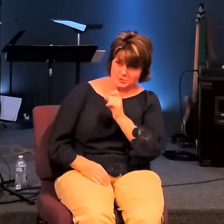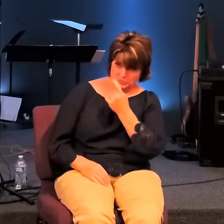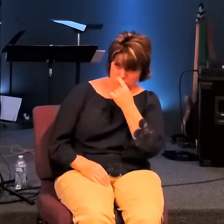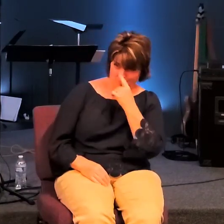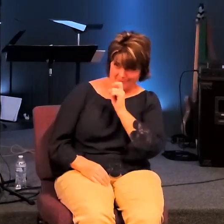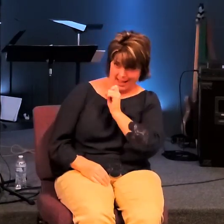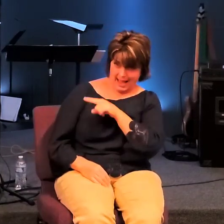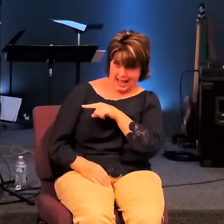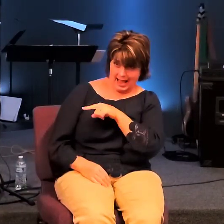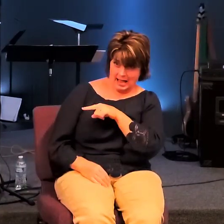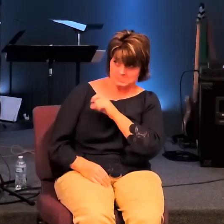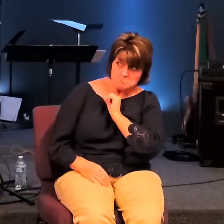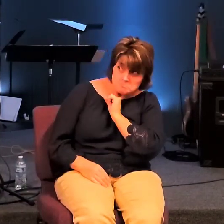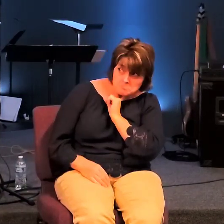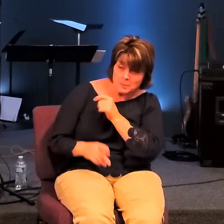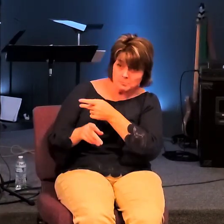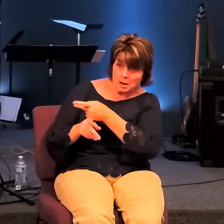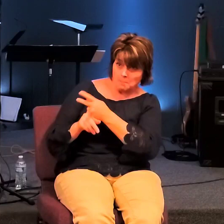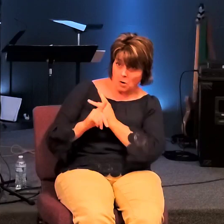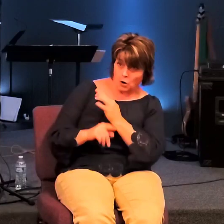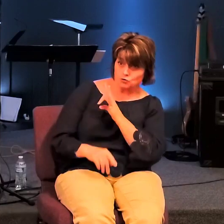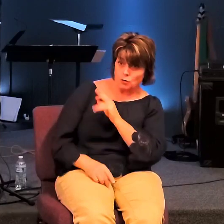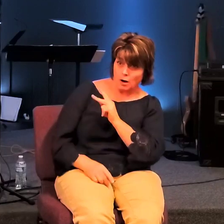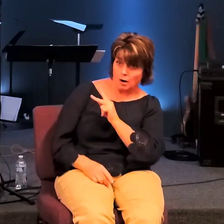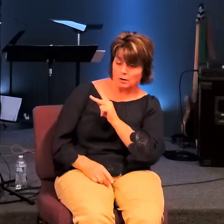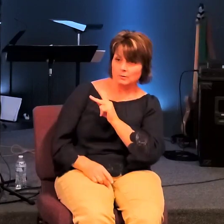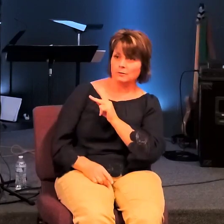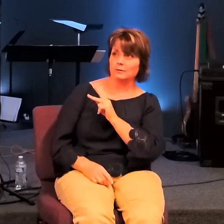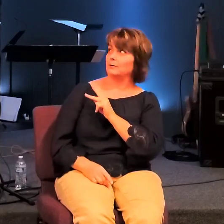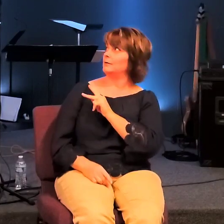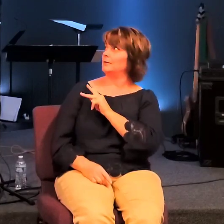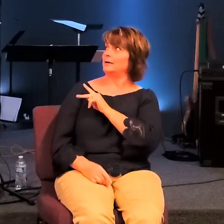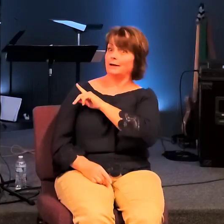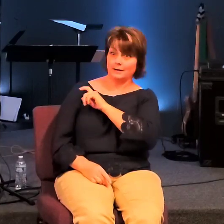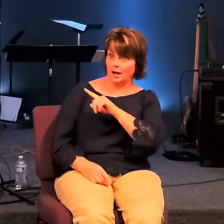would it be okay if I borrow your truck? well he comes back over and we're talking and he's